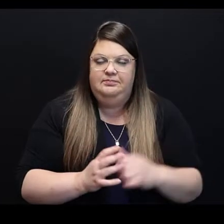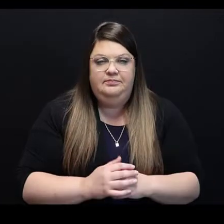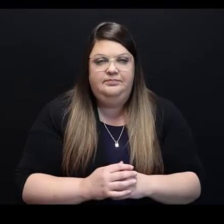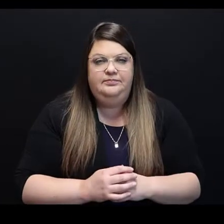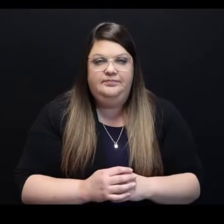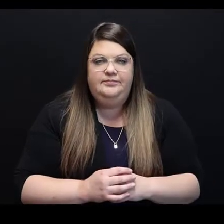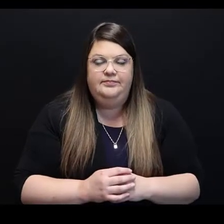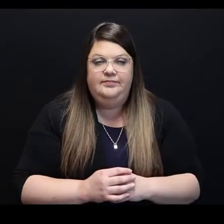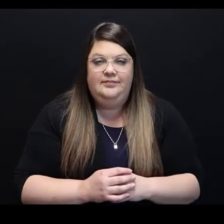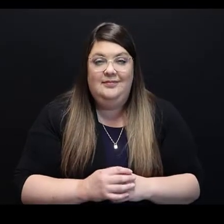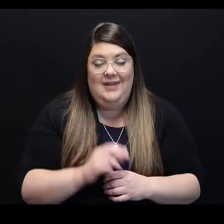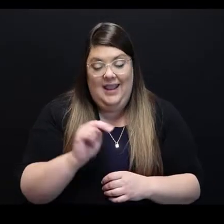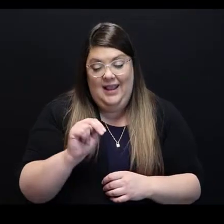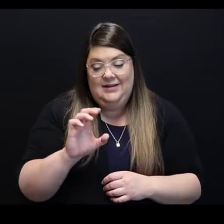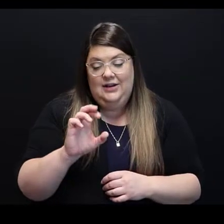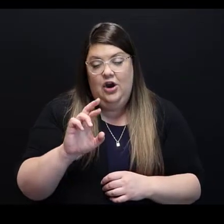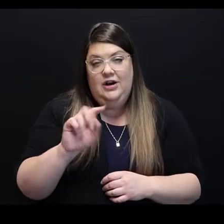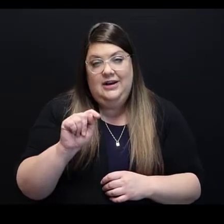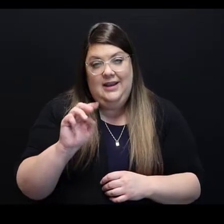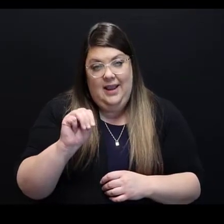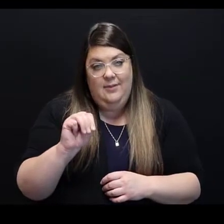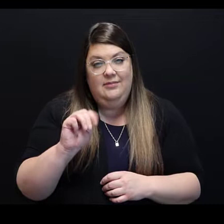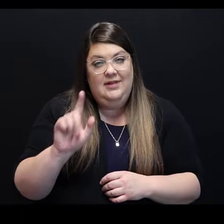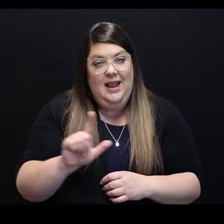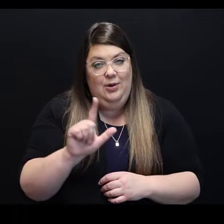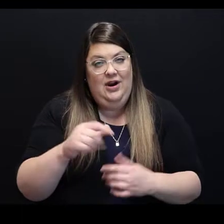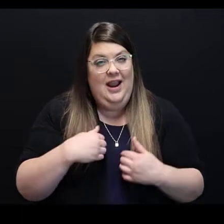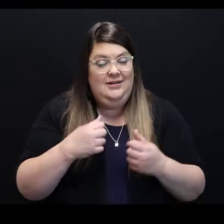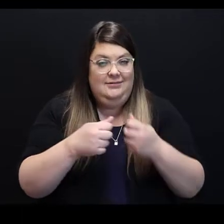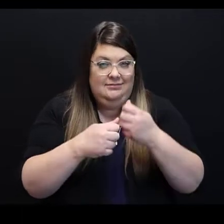The NCRTM library contains a host of materials related to vocational